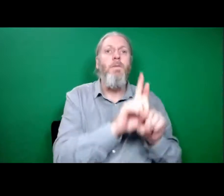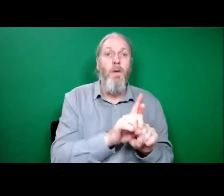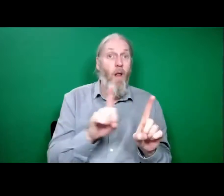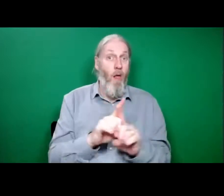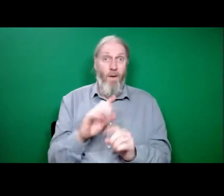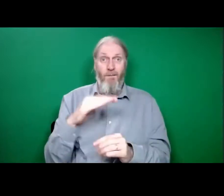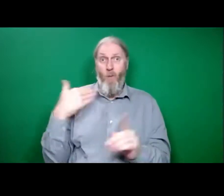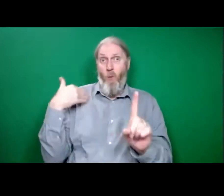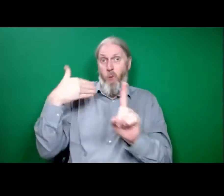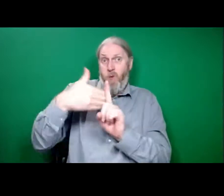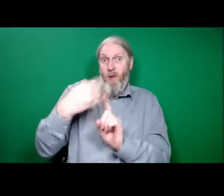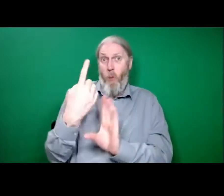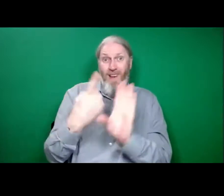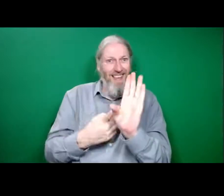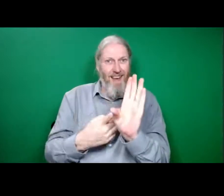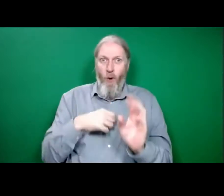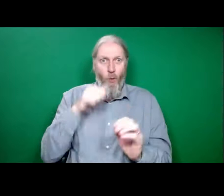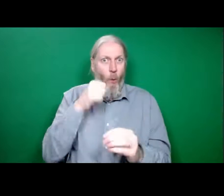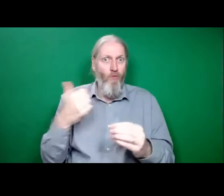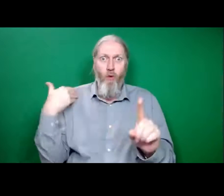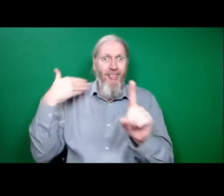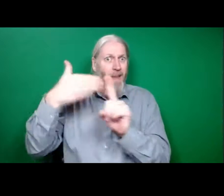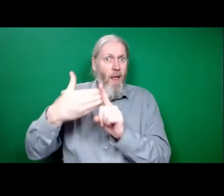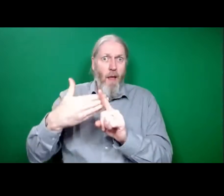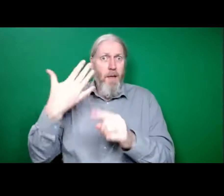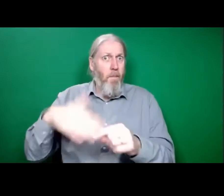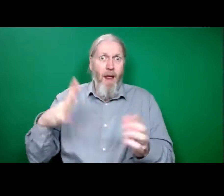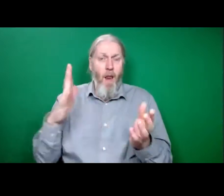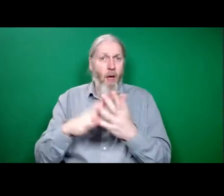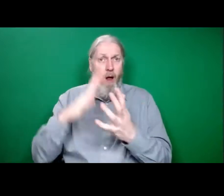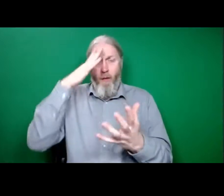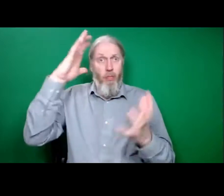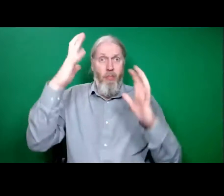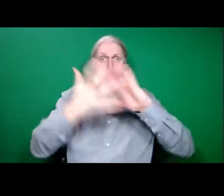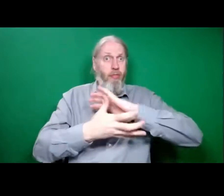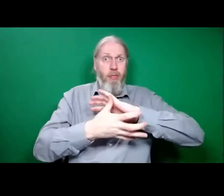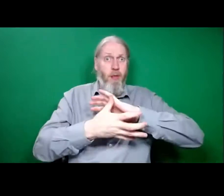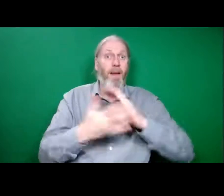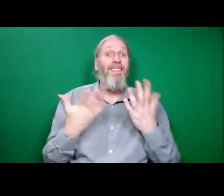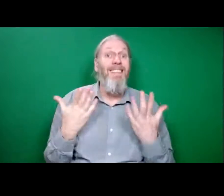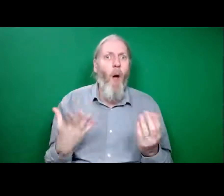economic agenda, health and wellbeing, environmental agenda, all looked through through the lens of culture.